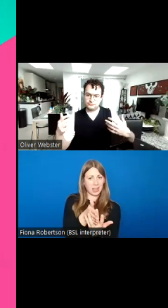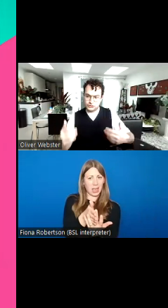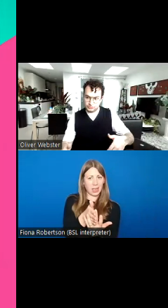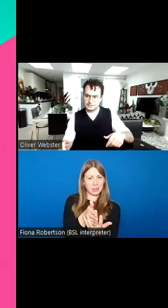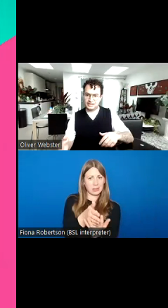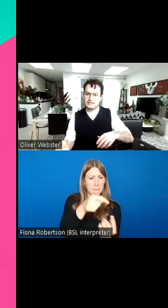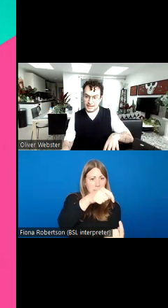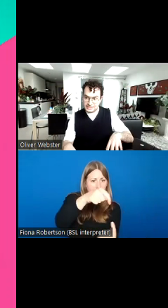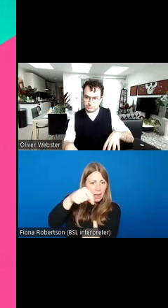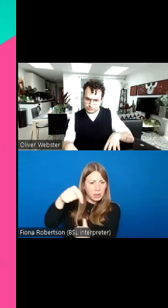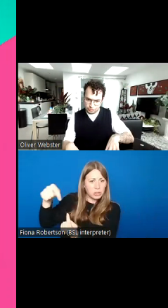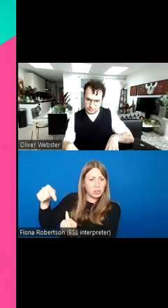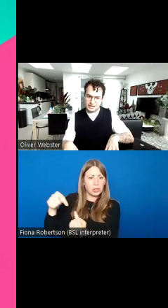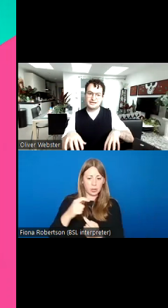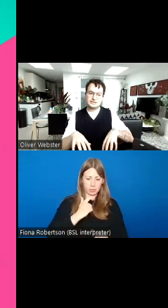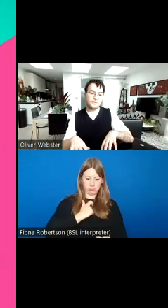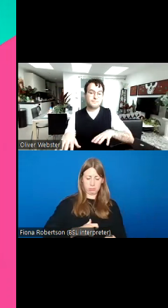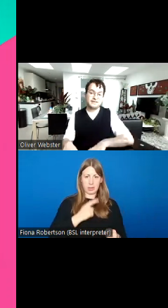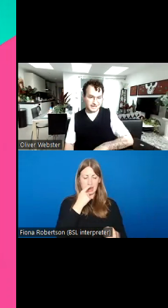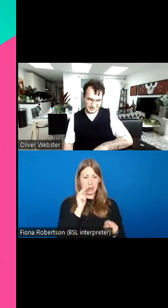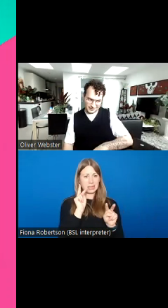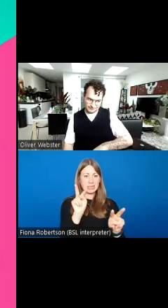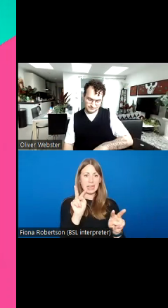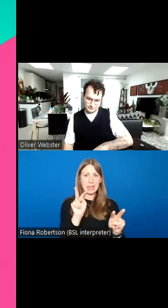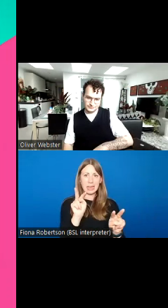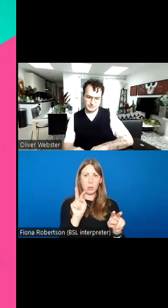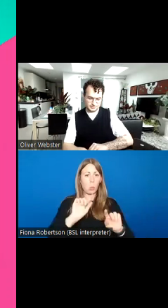that viewers can engage with your content and not miss anything.